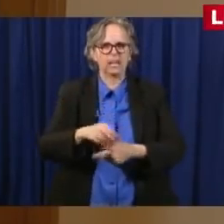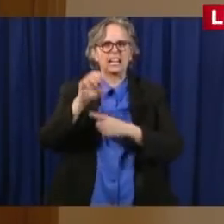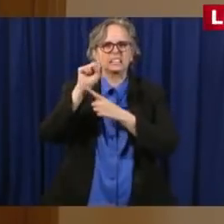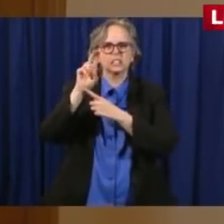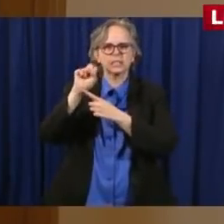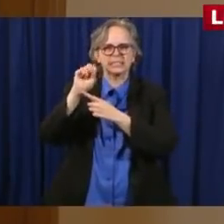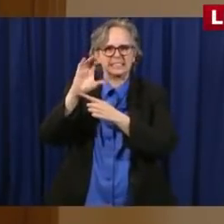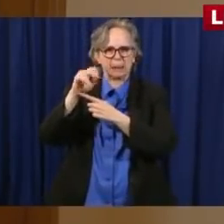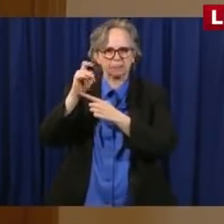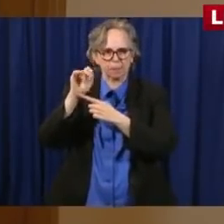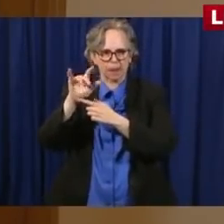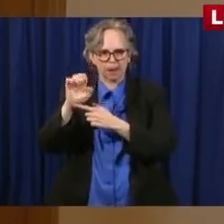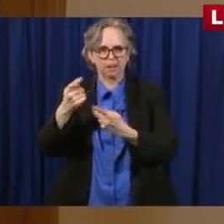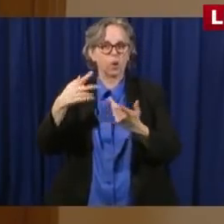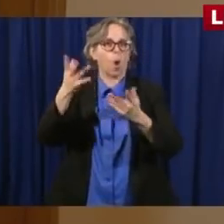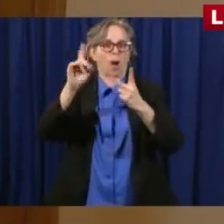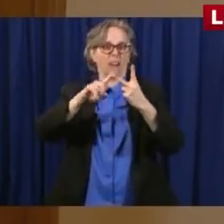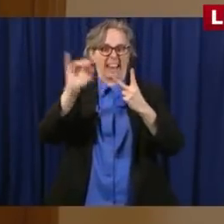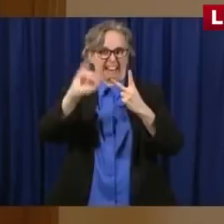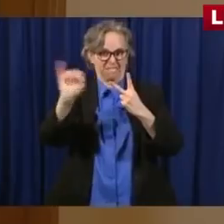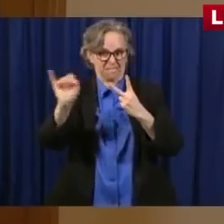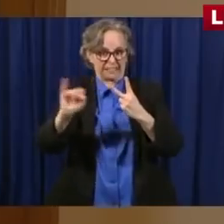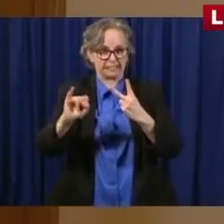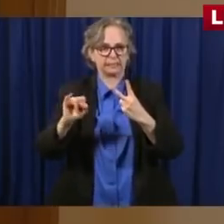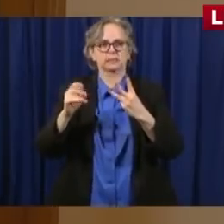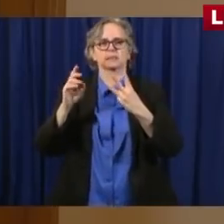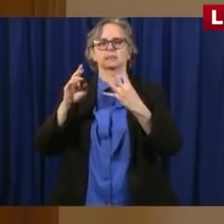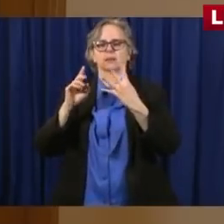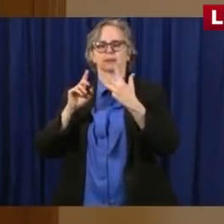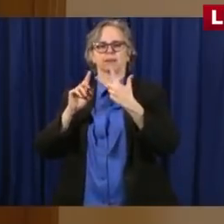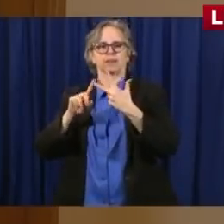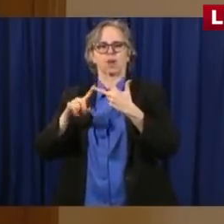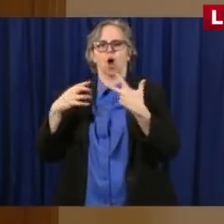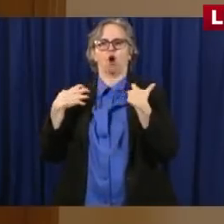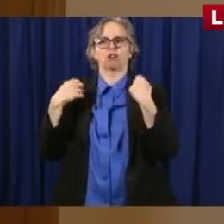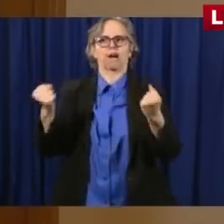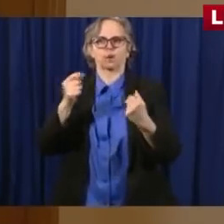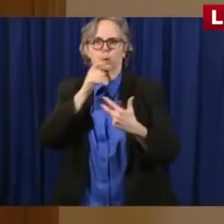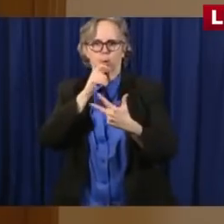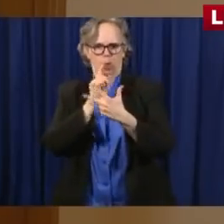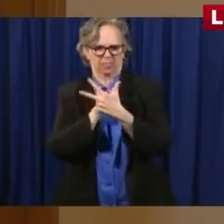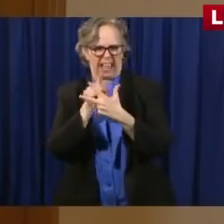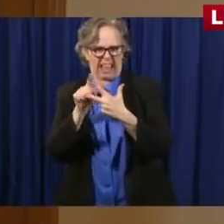IT IS BASED ON SUSCEPTIBLE PEOPLE.